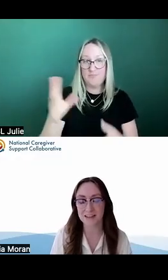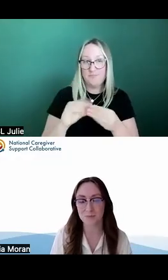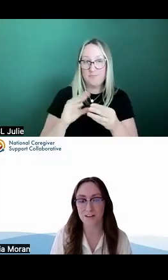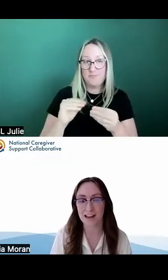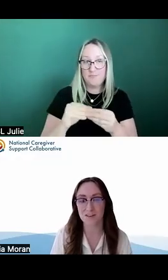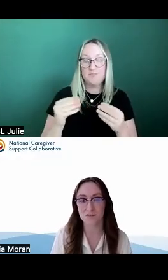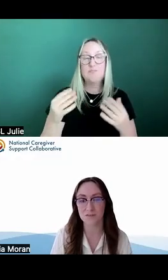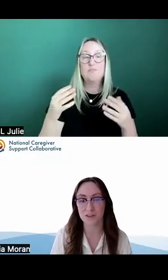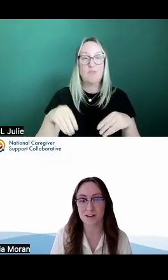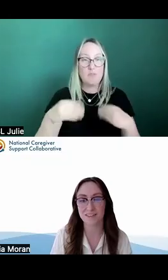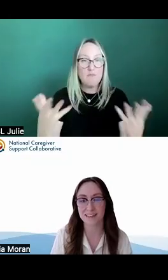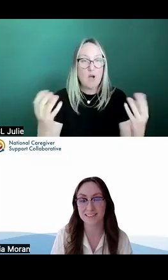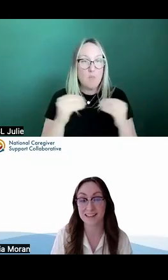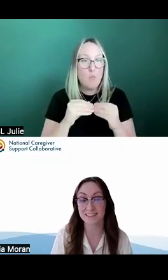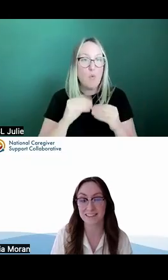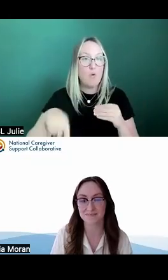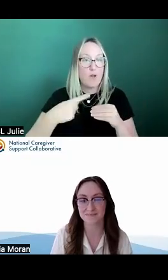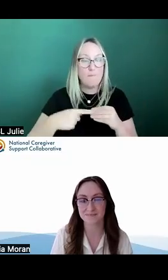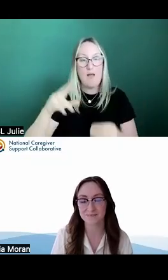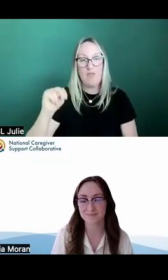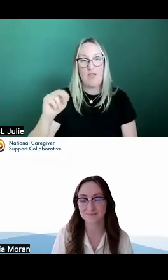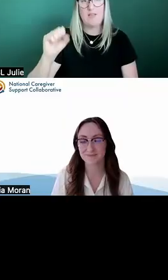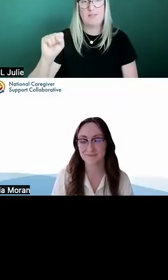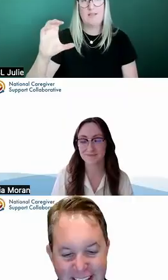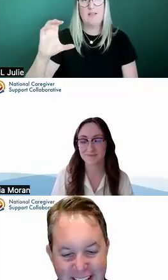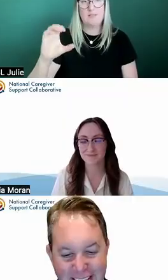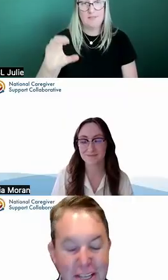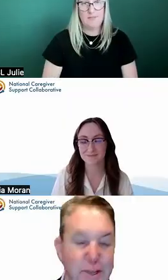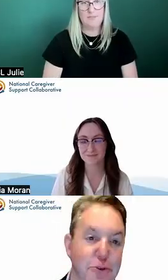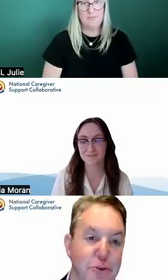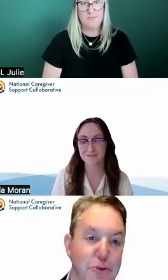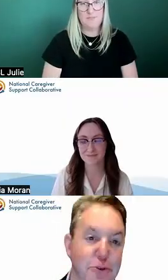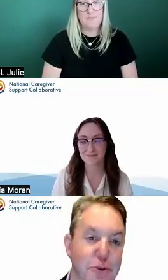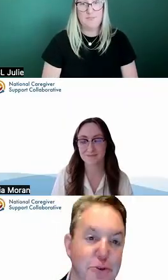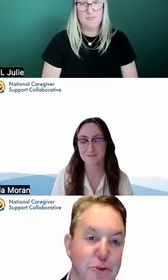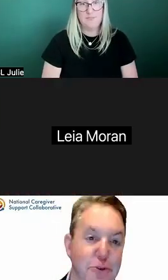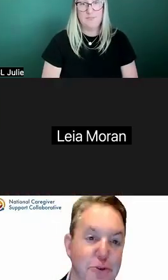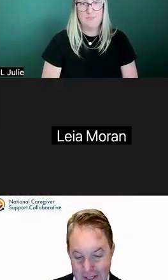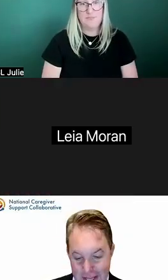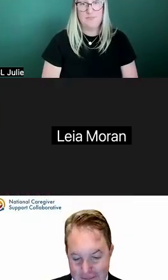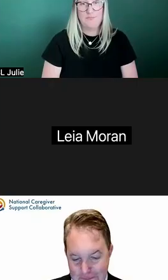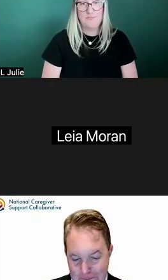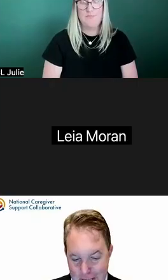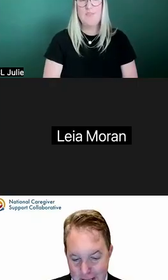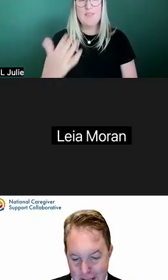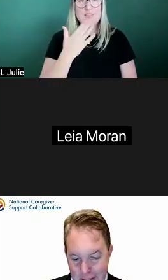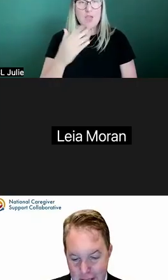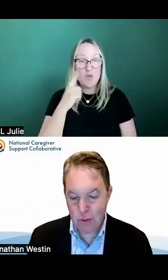and provide an overview of the NCSC. Thank you for getting us started, Leia. And, thank